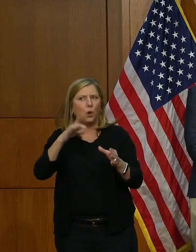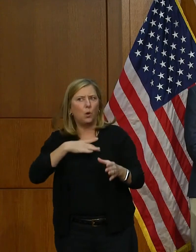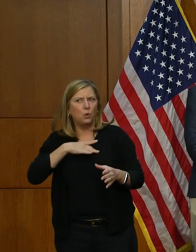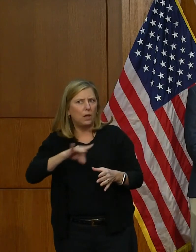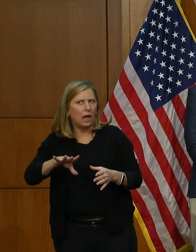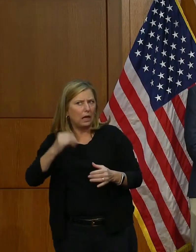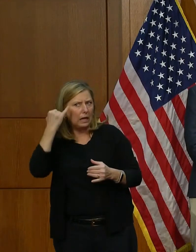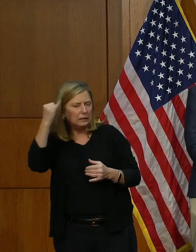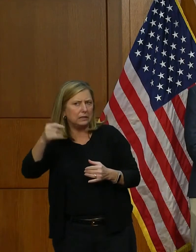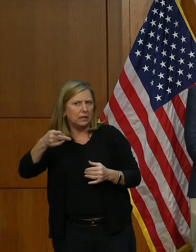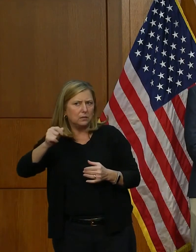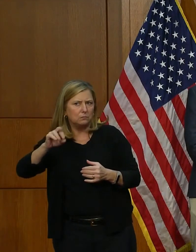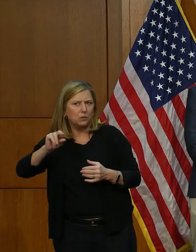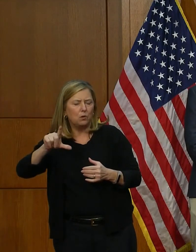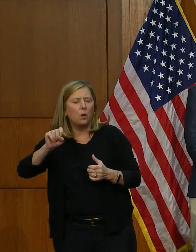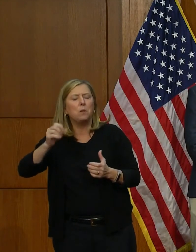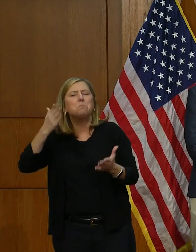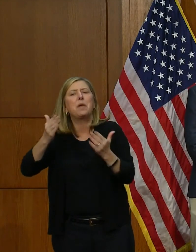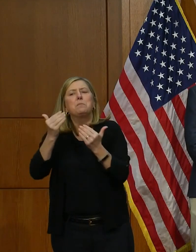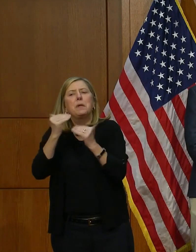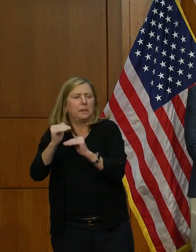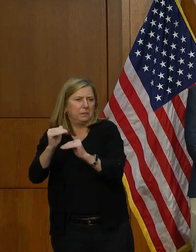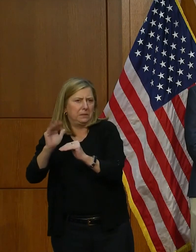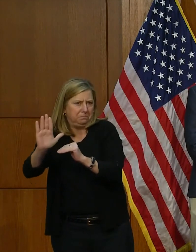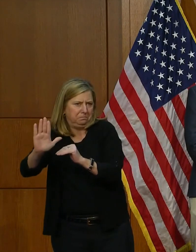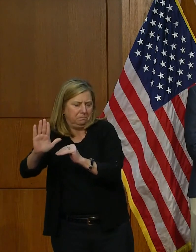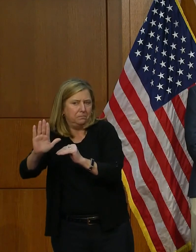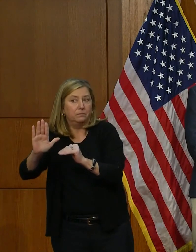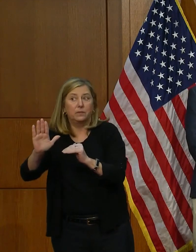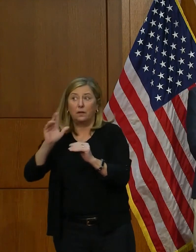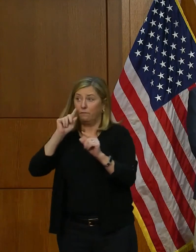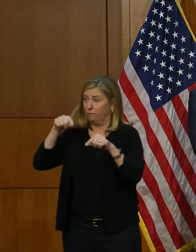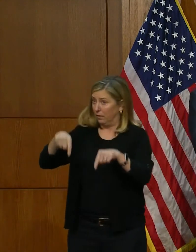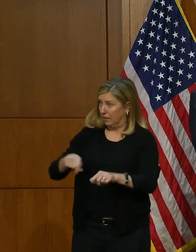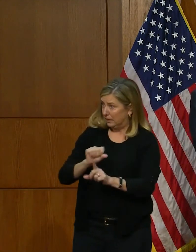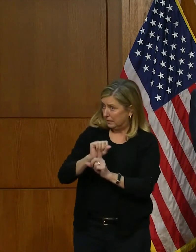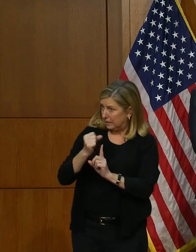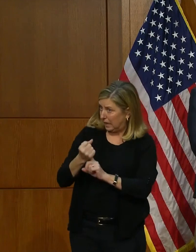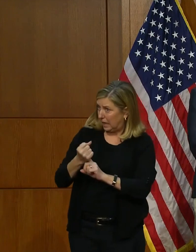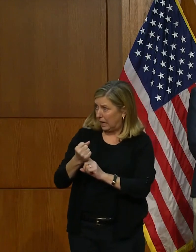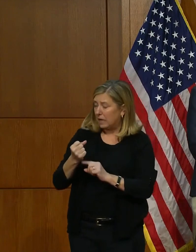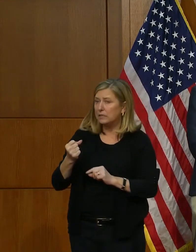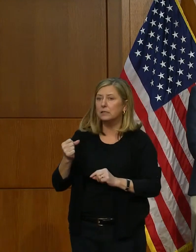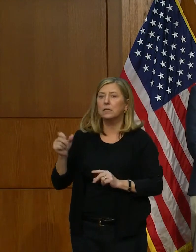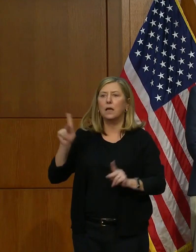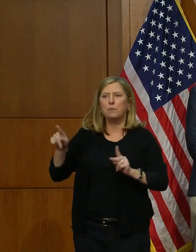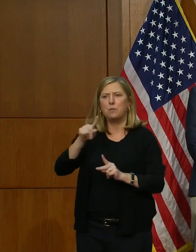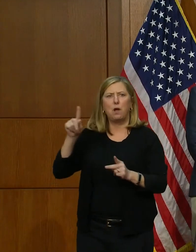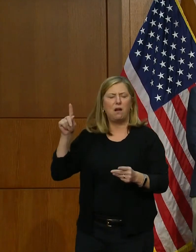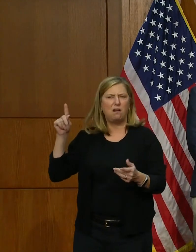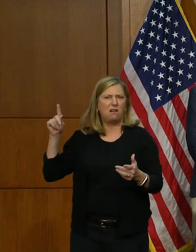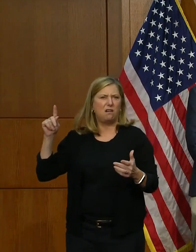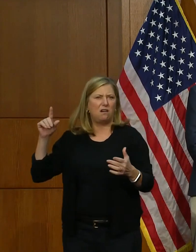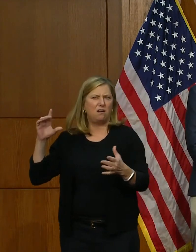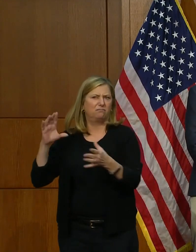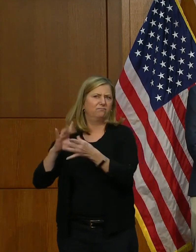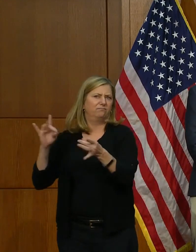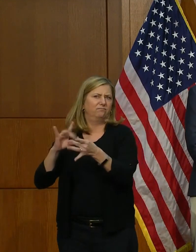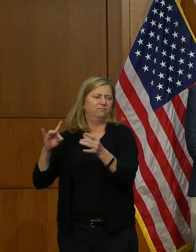PAROLE IN GENERAL, THEY DON'T SUPPORT PAROLE. PERHAPS IN THE MOST EXTREMELY LIMITED CIRCUMSTANCES. AND IN THIS